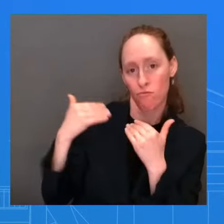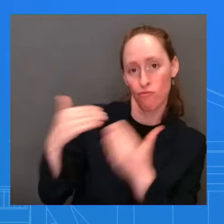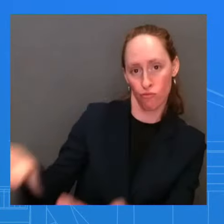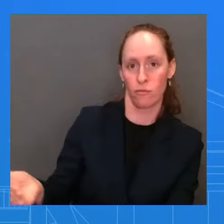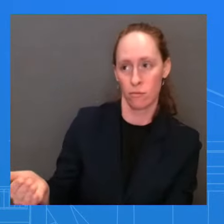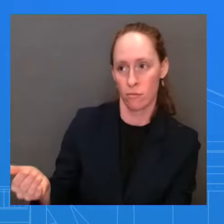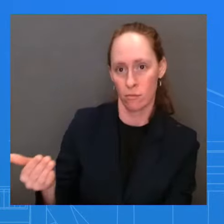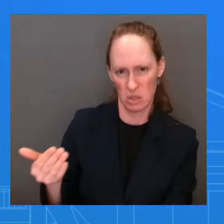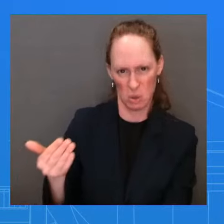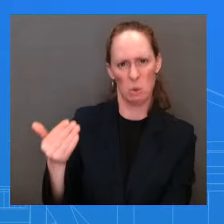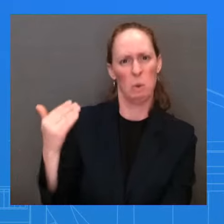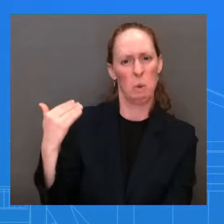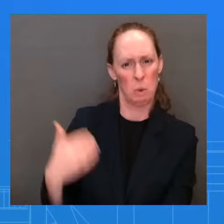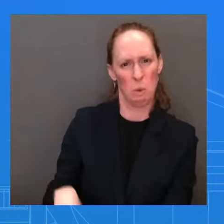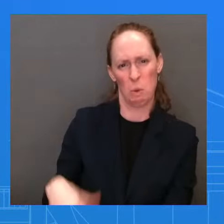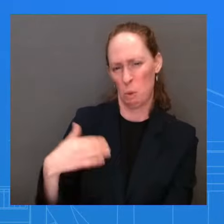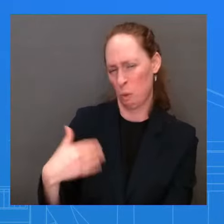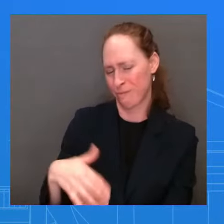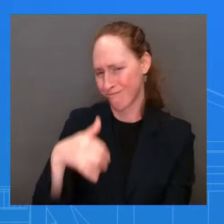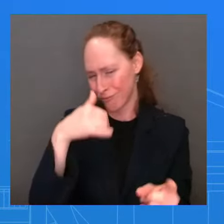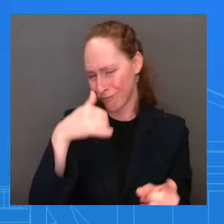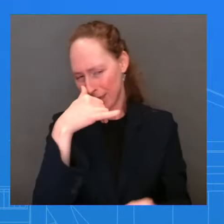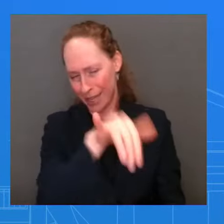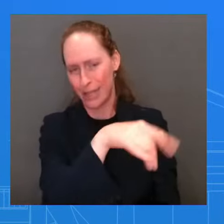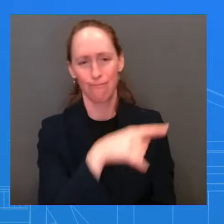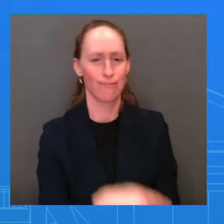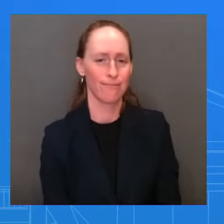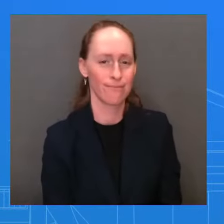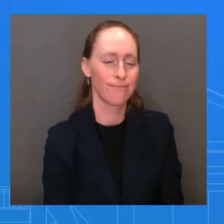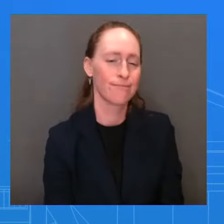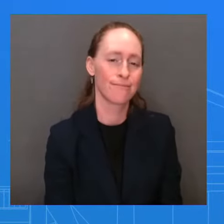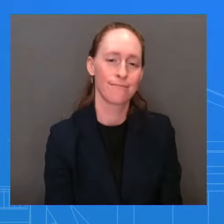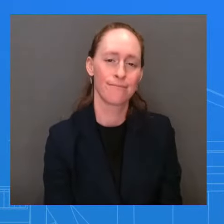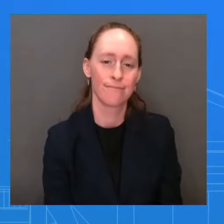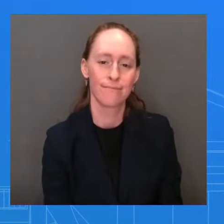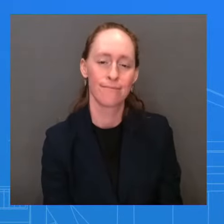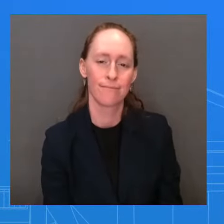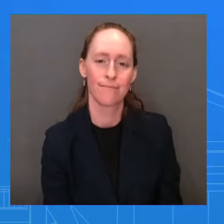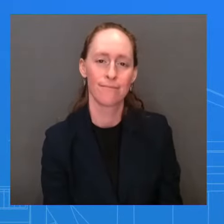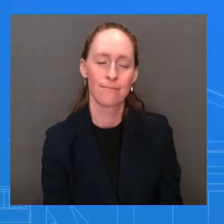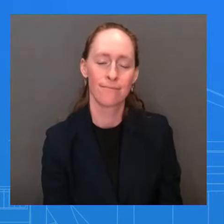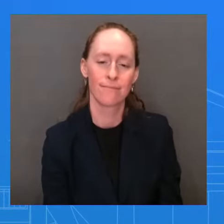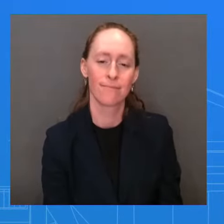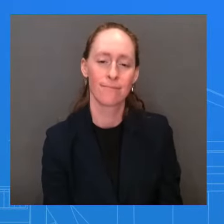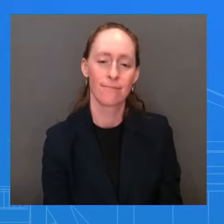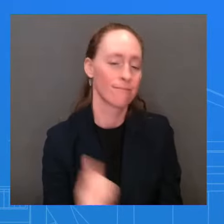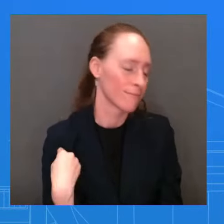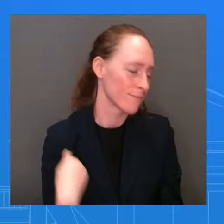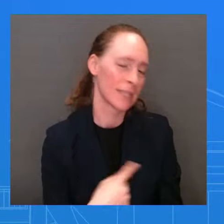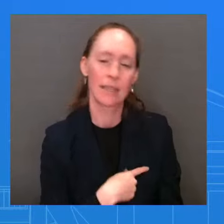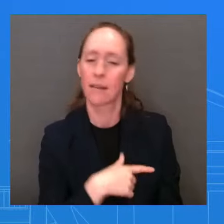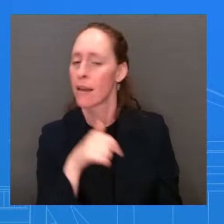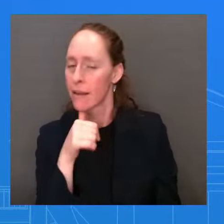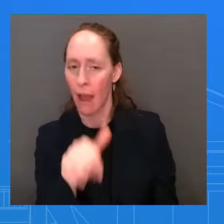And so that's what we're talking about, right? We're not going to negotiate on -- on something that they should be doing,